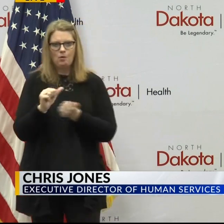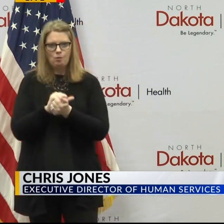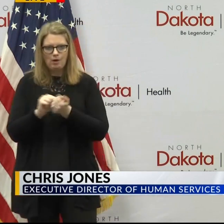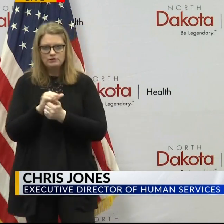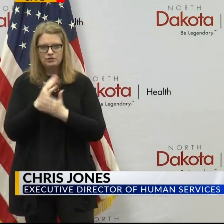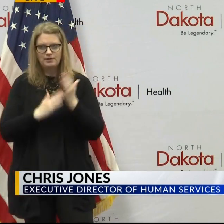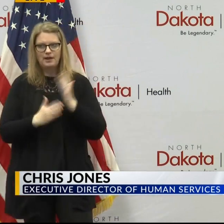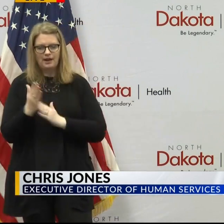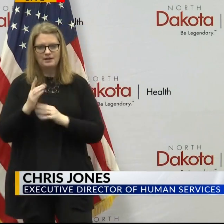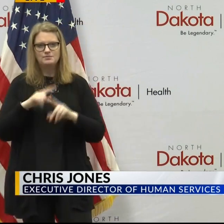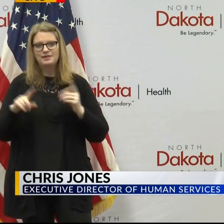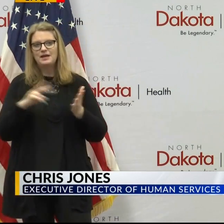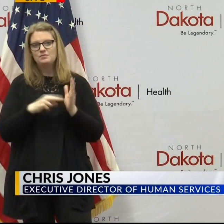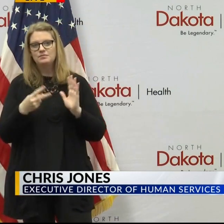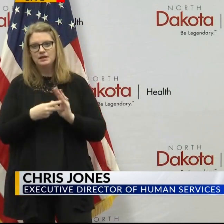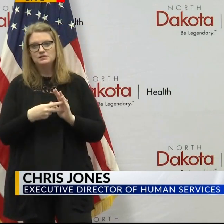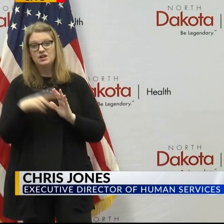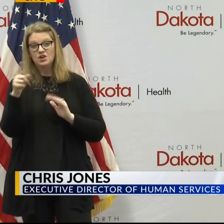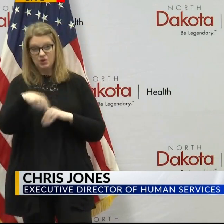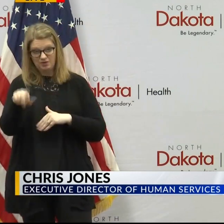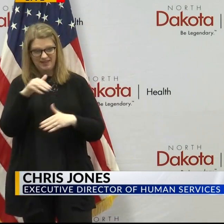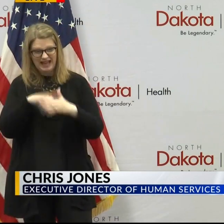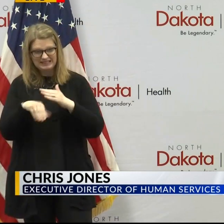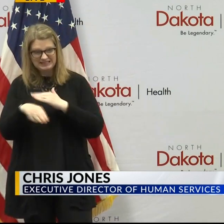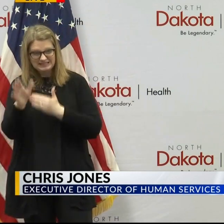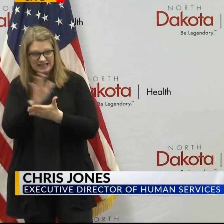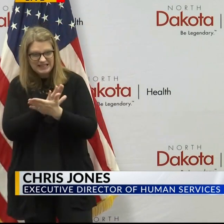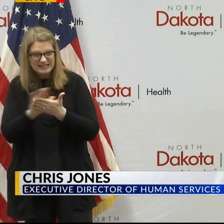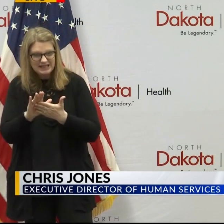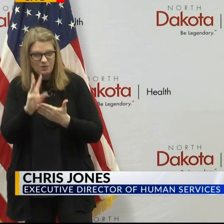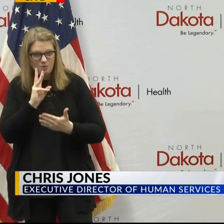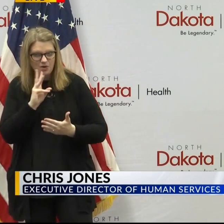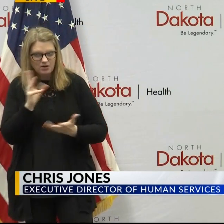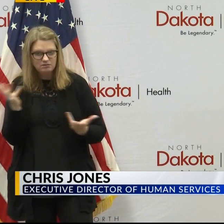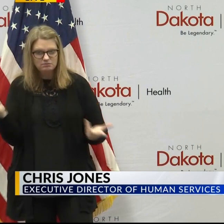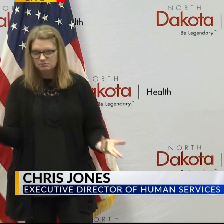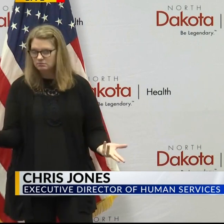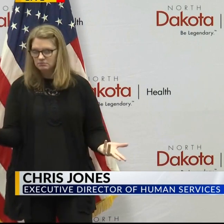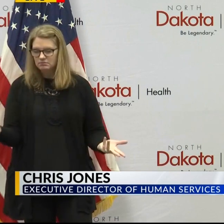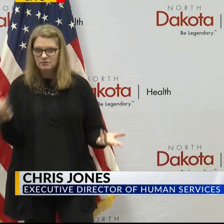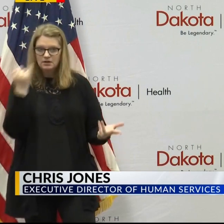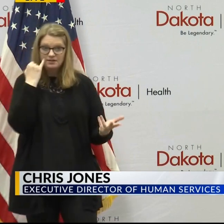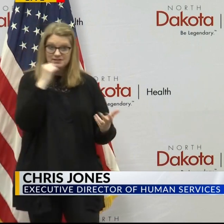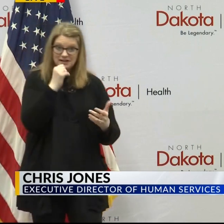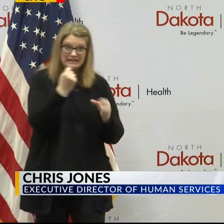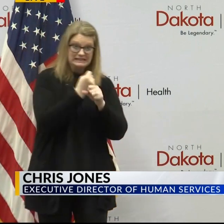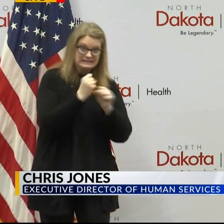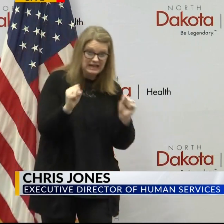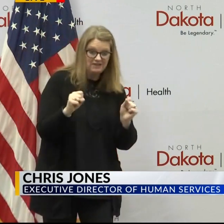AT HOME AND STAYING HOME BUT THAT PRESUPPOSES YOU HAVE A HOME.